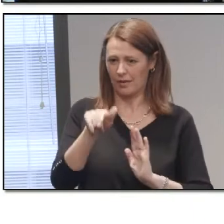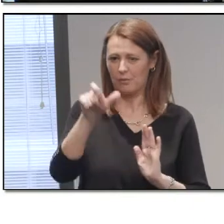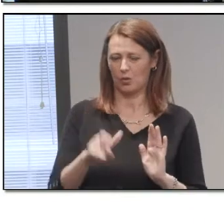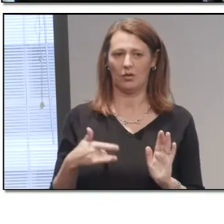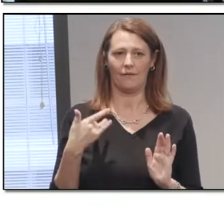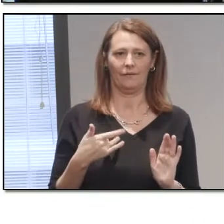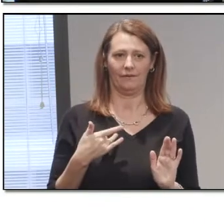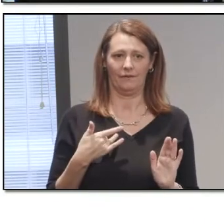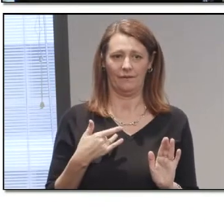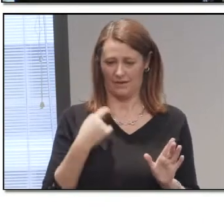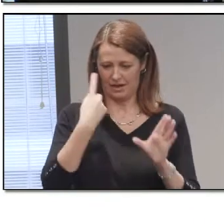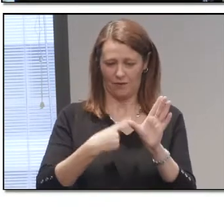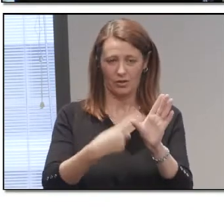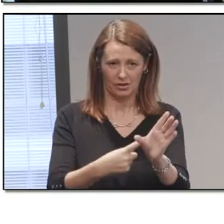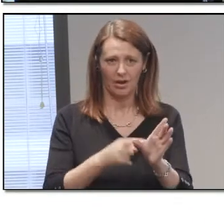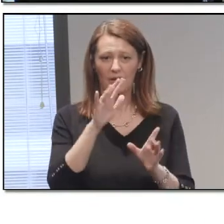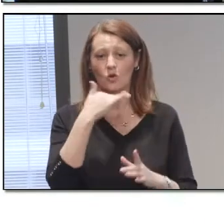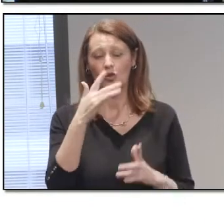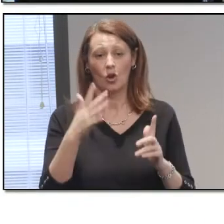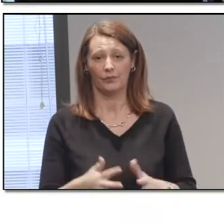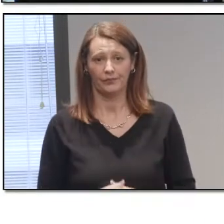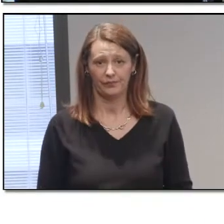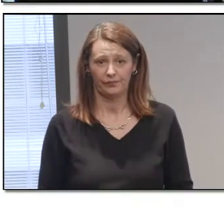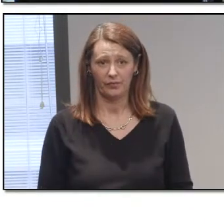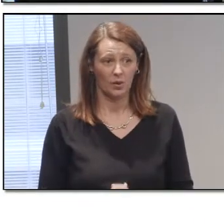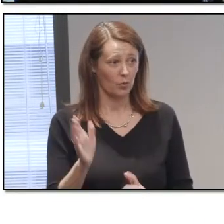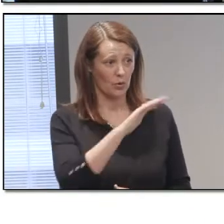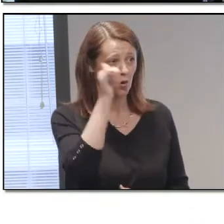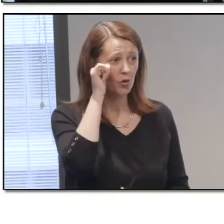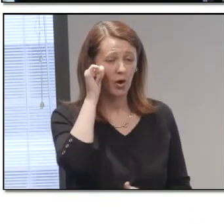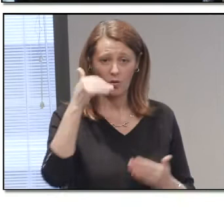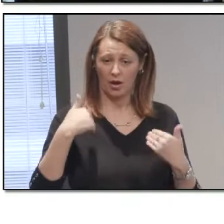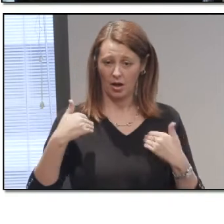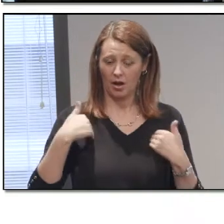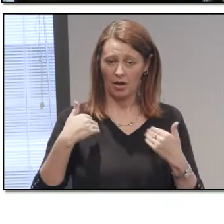and annually this costs us a lot I think we all know what the health sector takes up in terms of